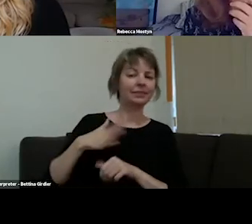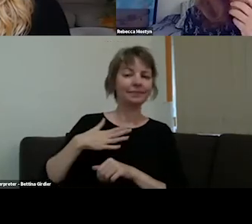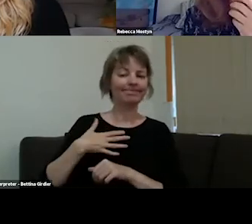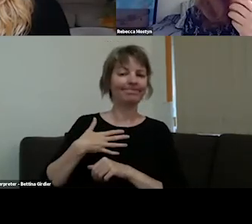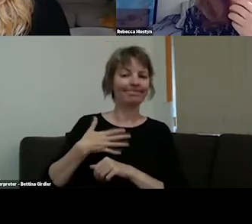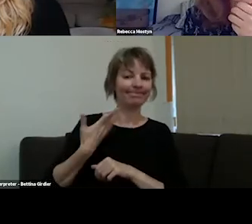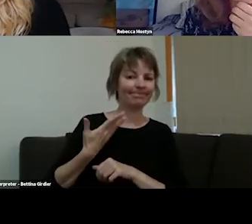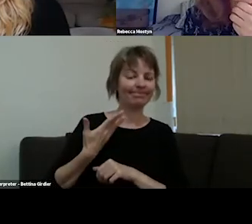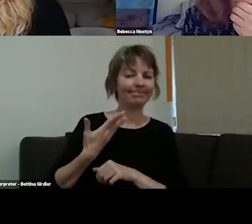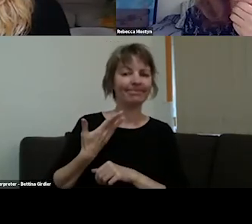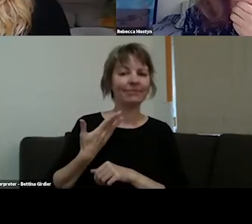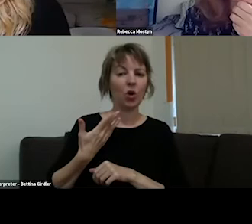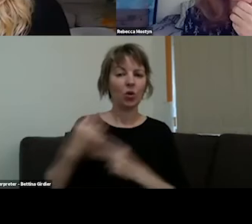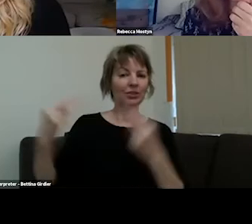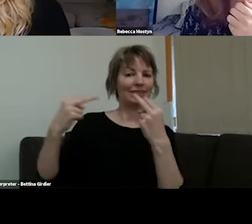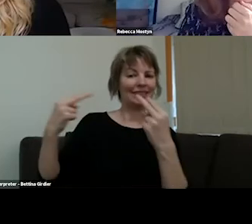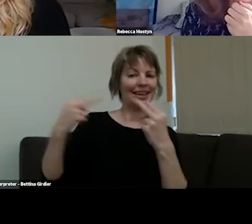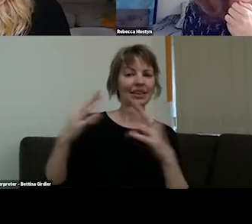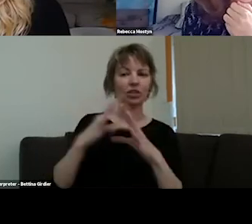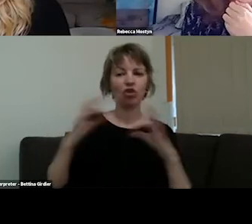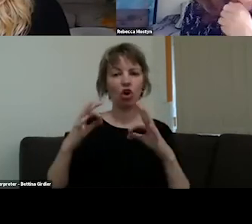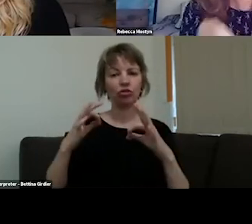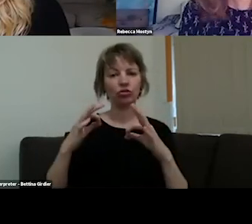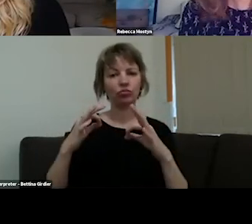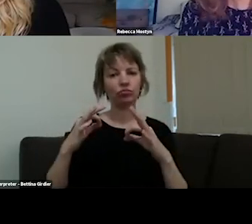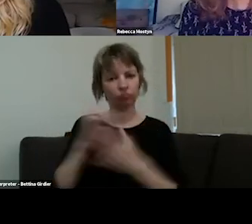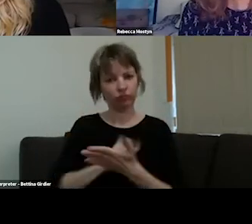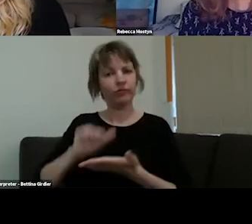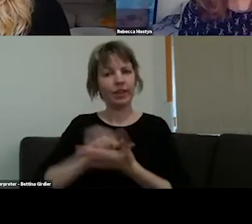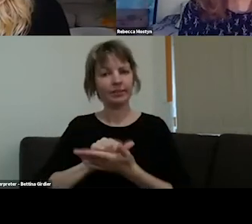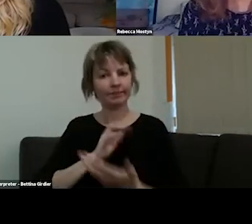The essence of being in the military is you're deployable.